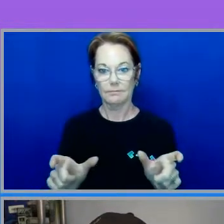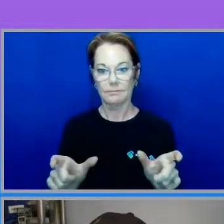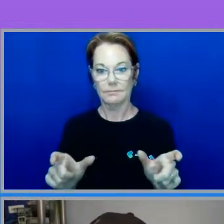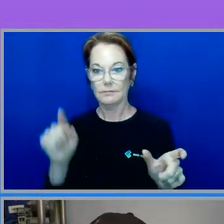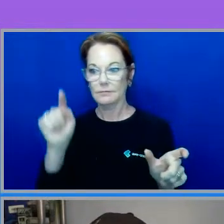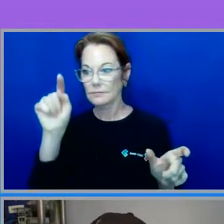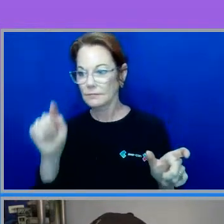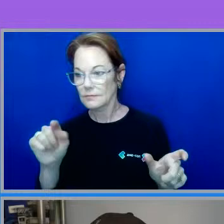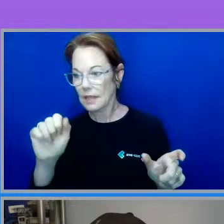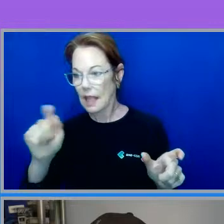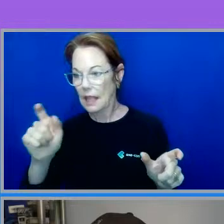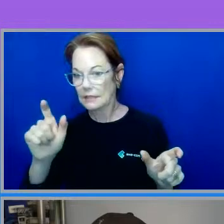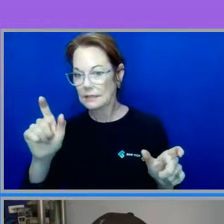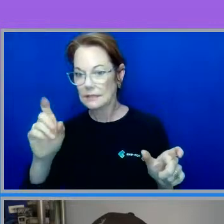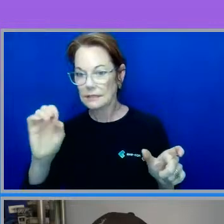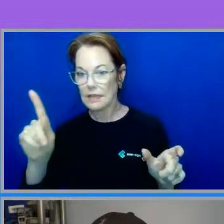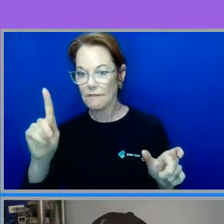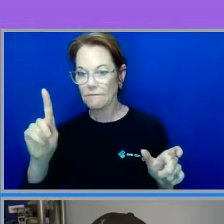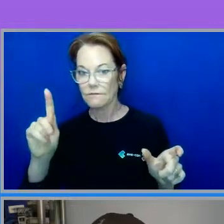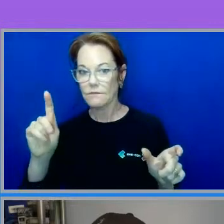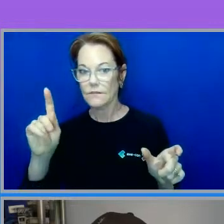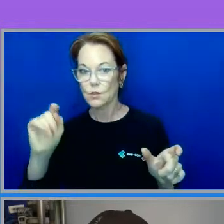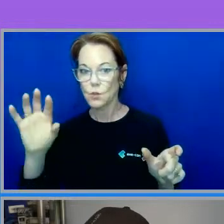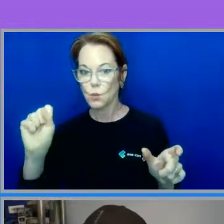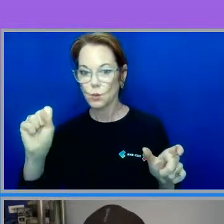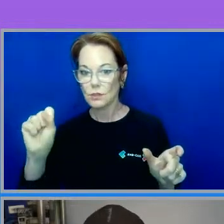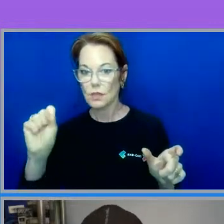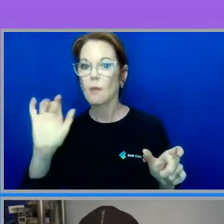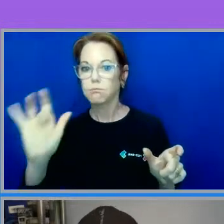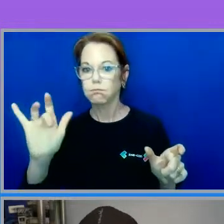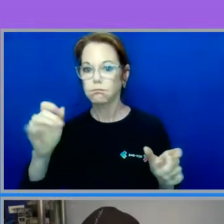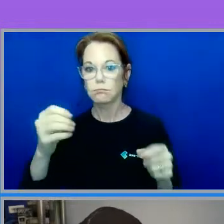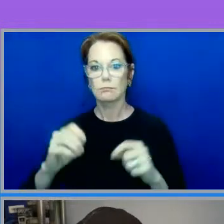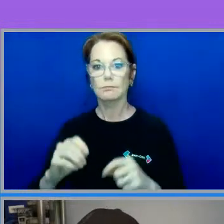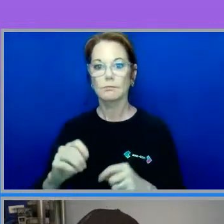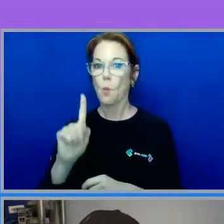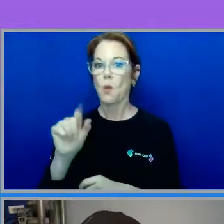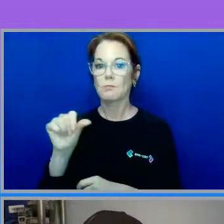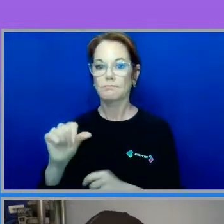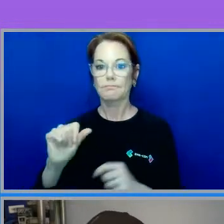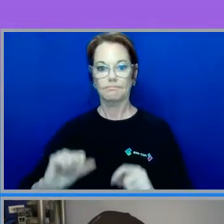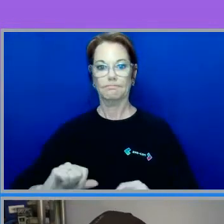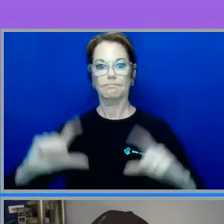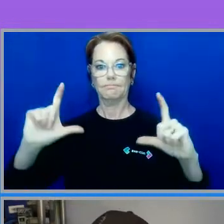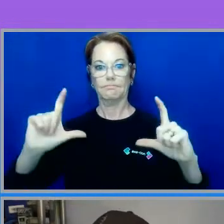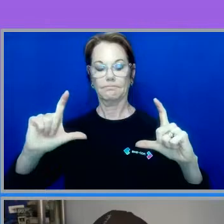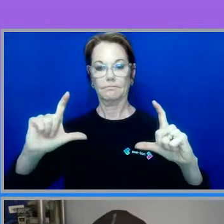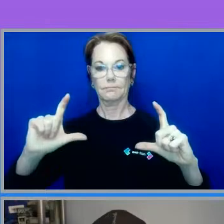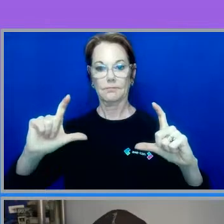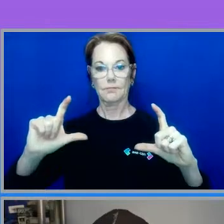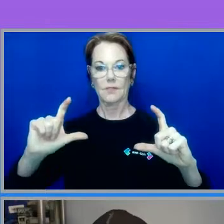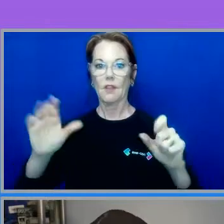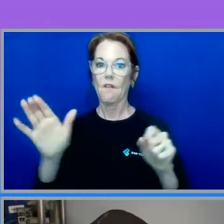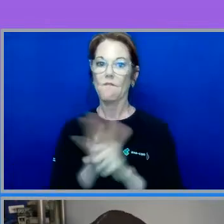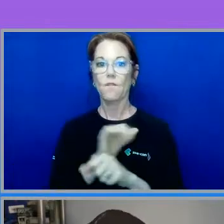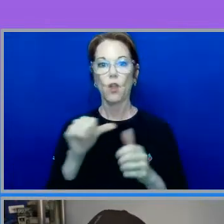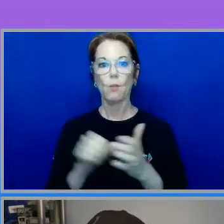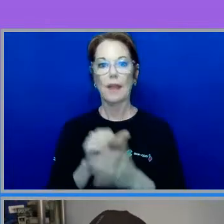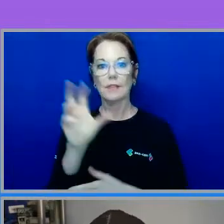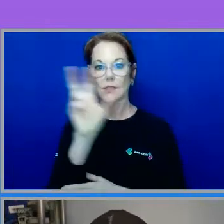then I'm finding the DevTools extension within here. I can click one button full page scan